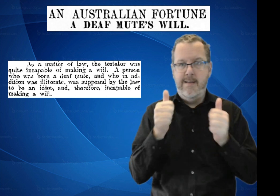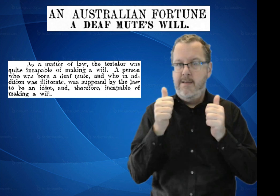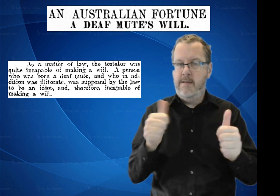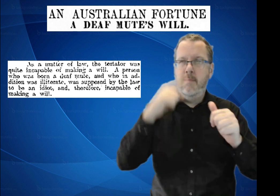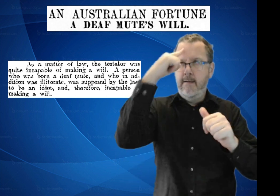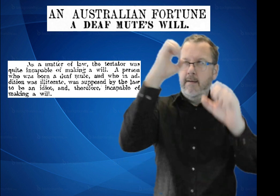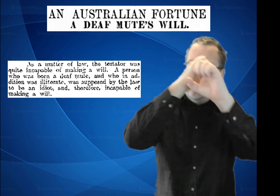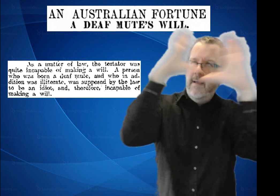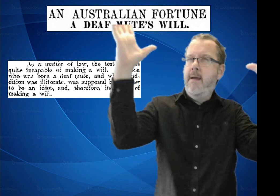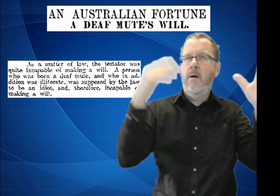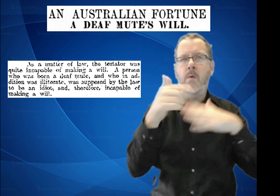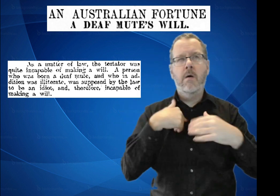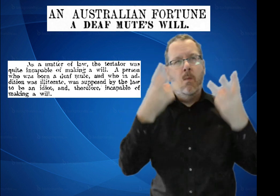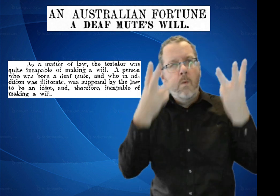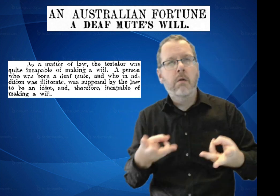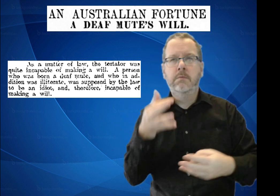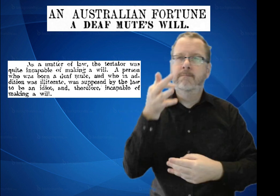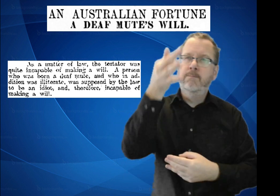and, therefore, incapable of making a will."